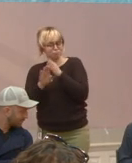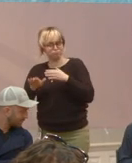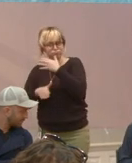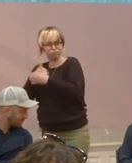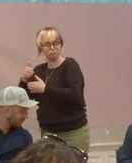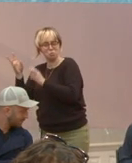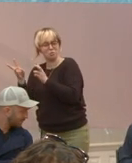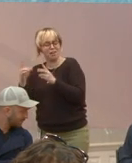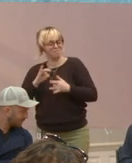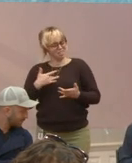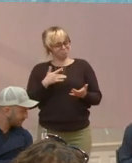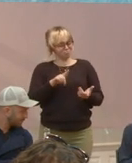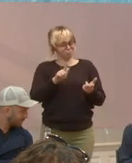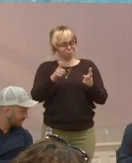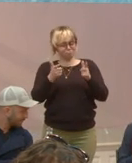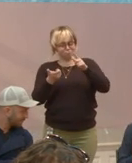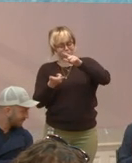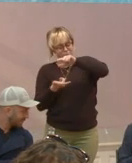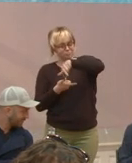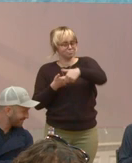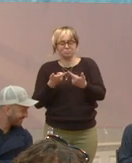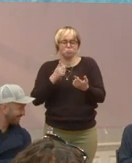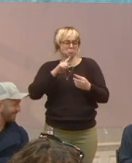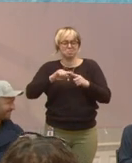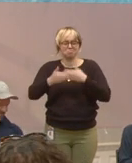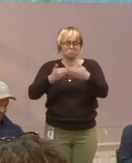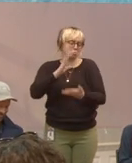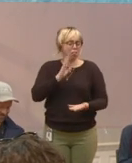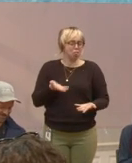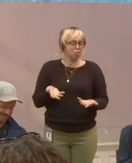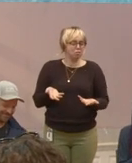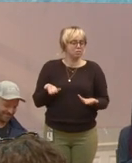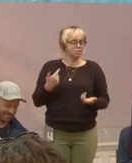is something that is some roots that are broken. And we will, we